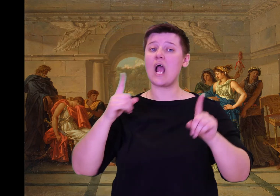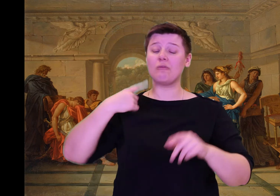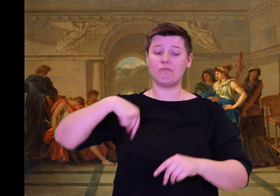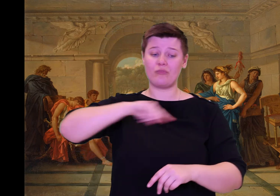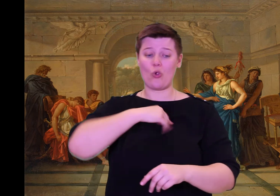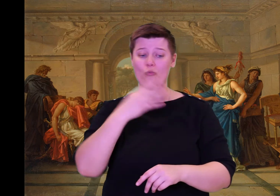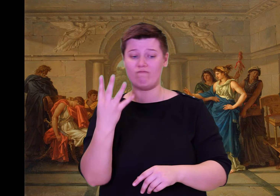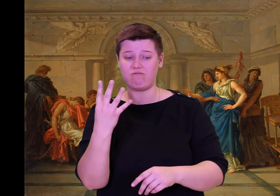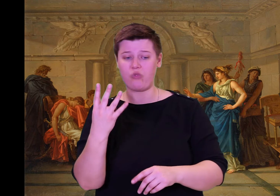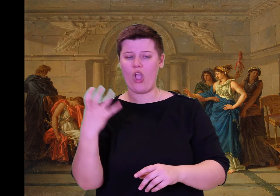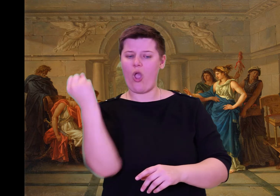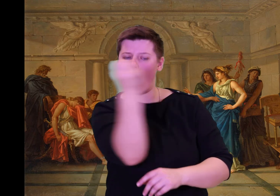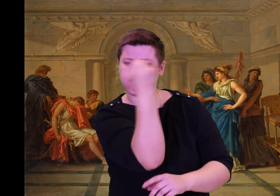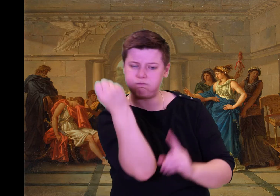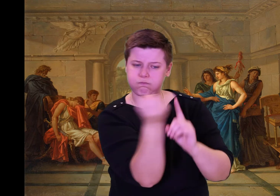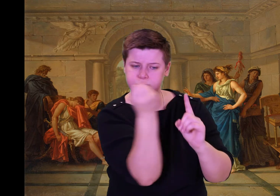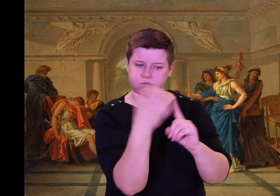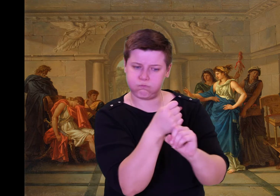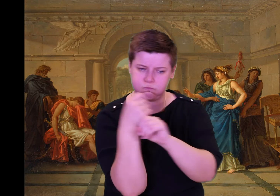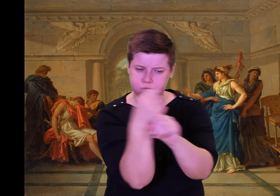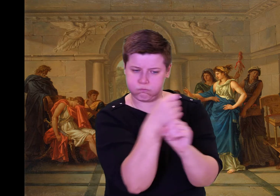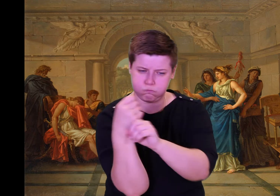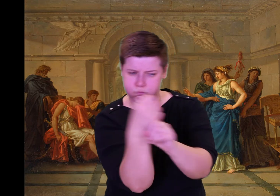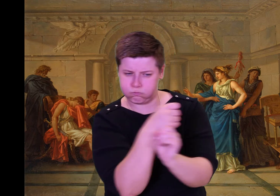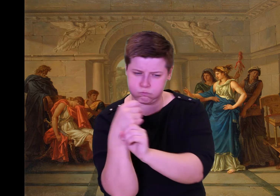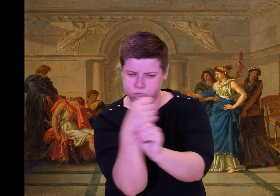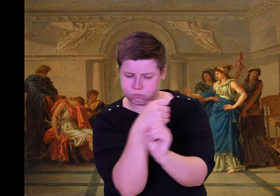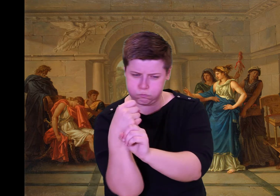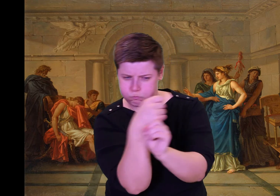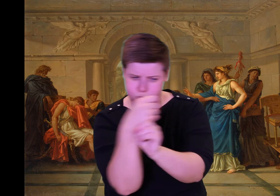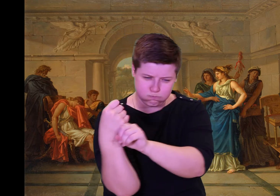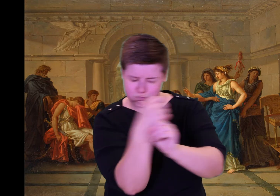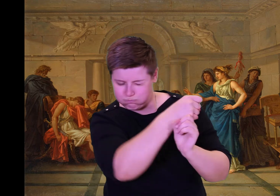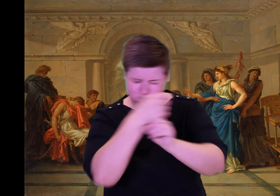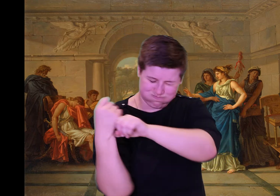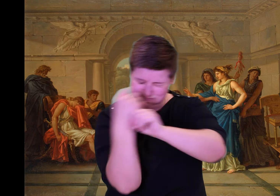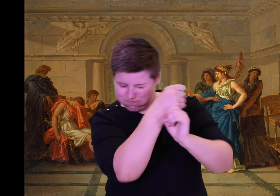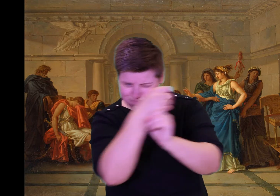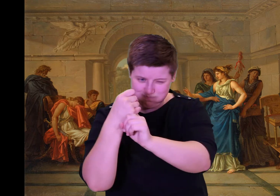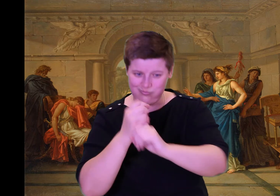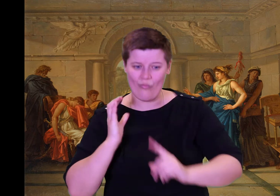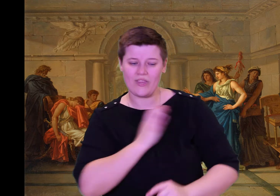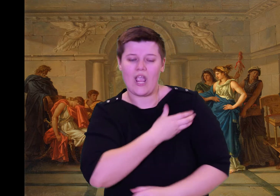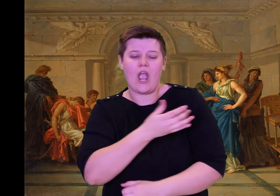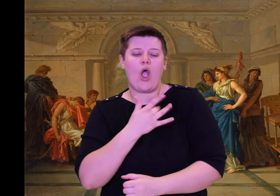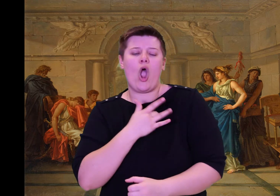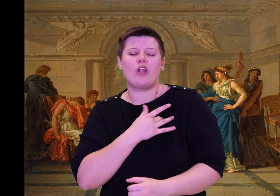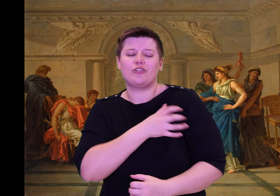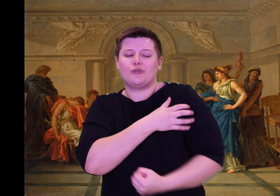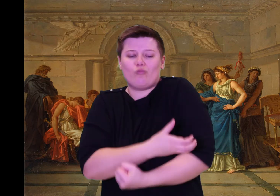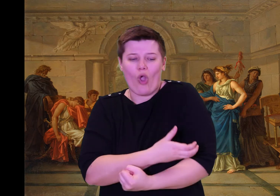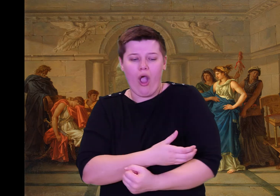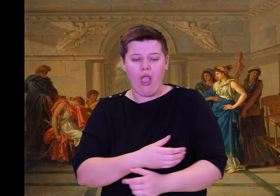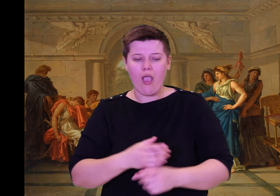Then he lay down too. With a great shout we pounced on him and grabbed him.